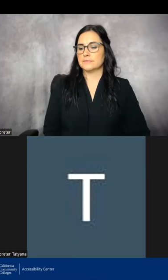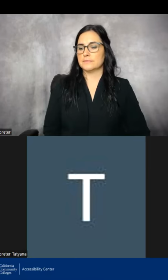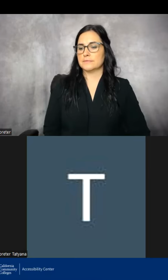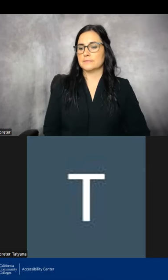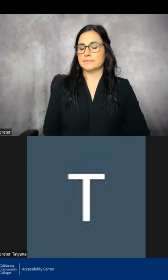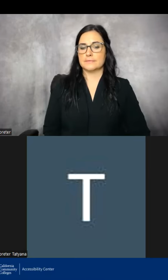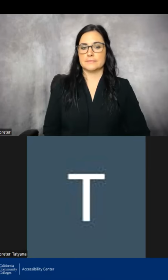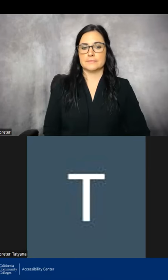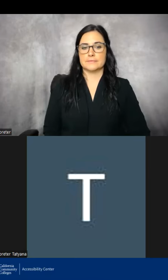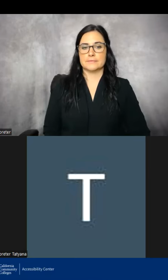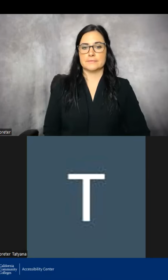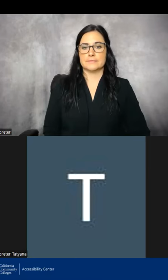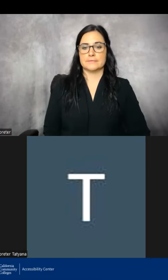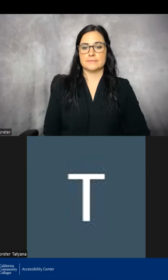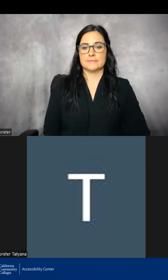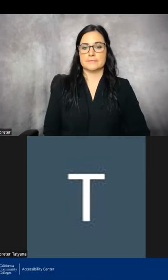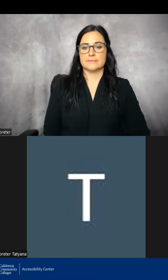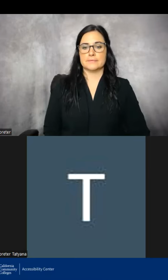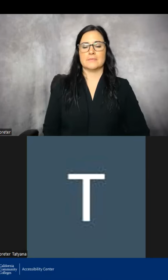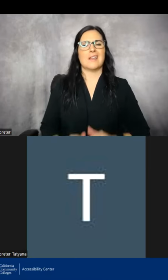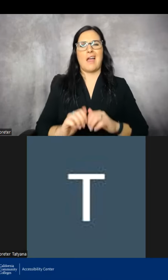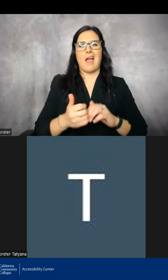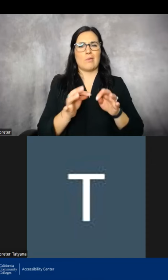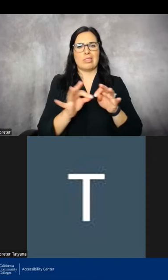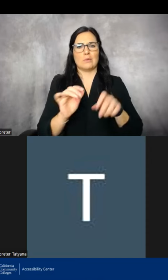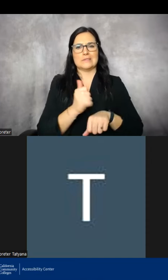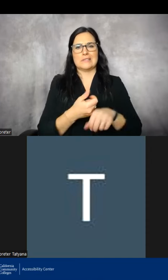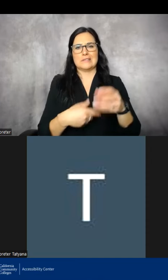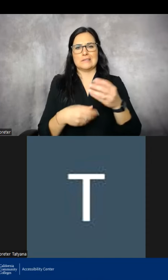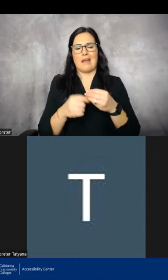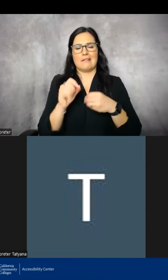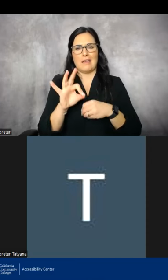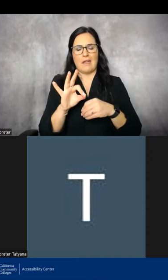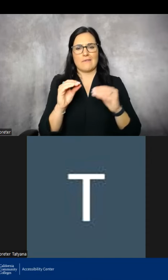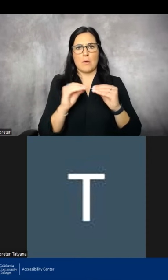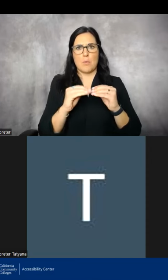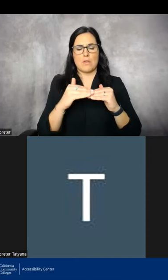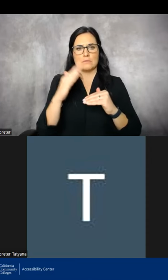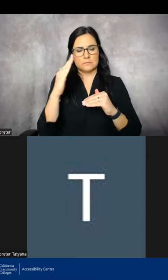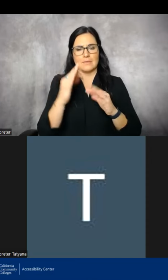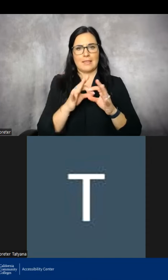How to add language settings when there is more than one language used in the document.